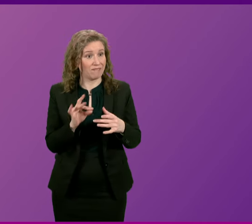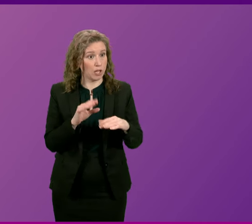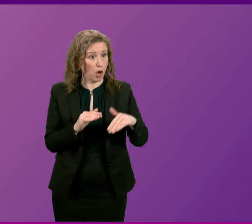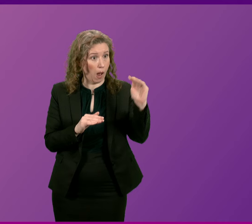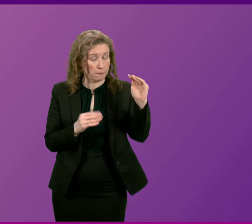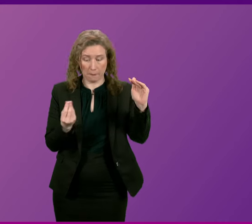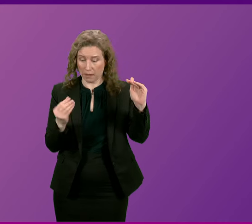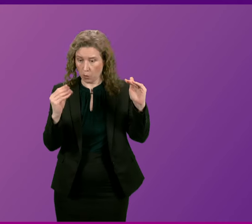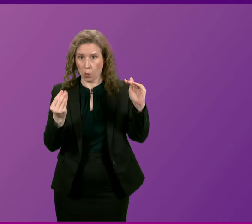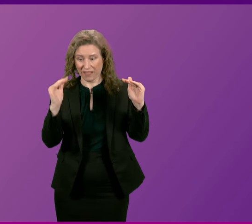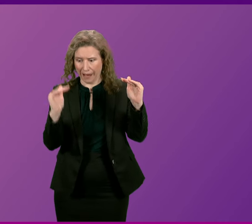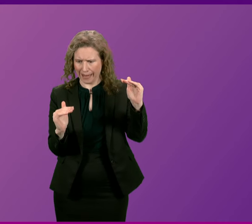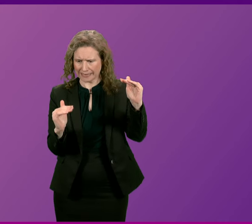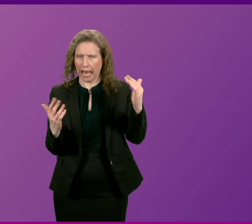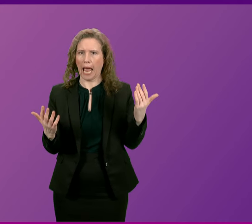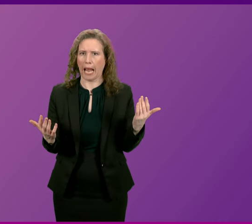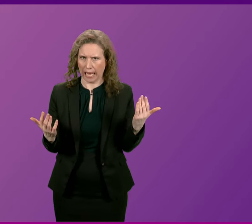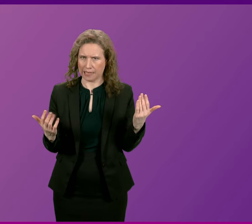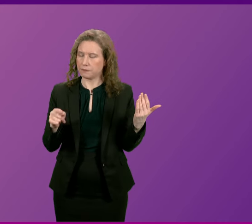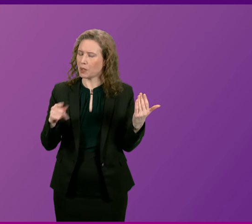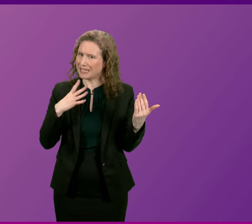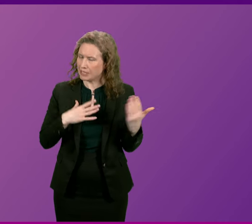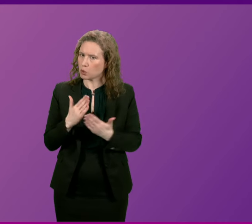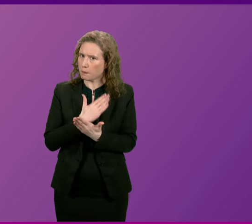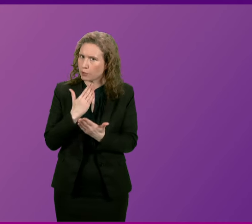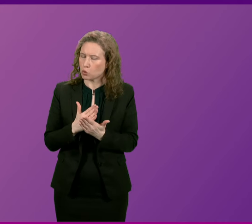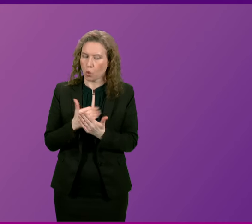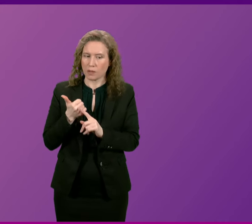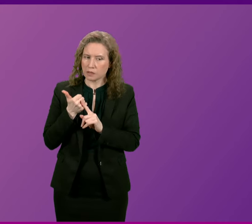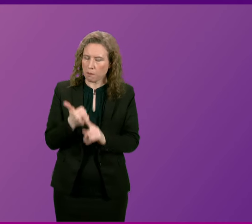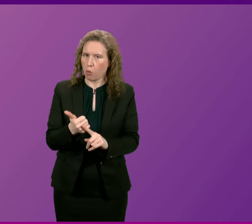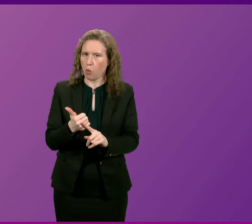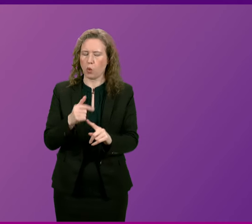ensure that we have a well-supported and substantial teaching profession,